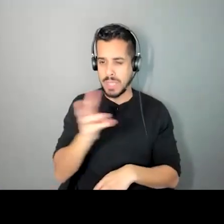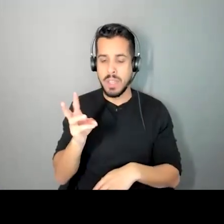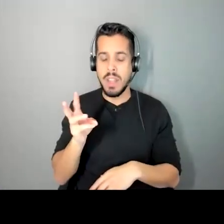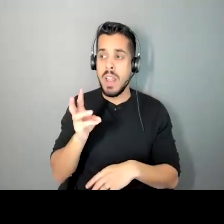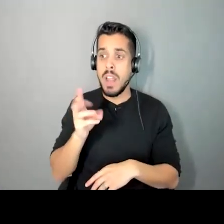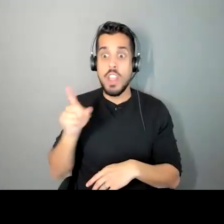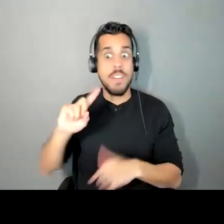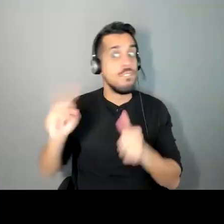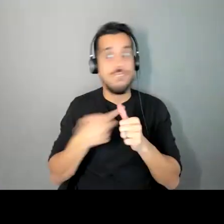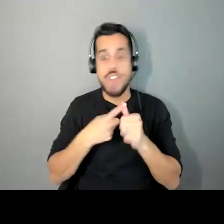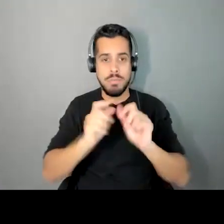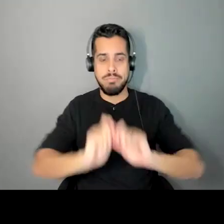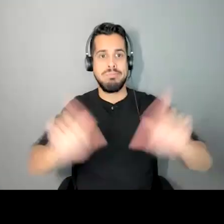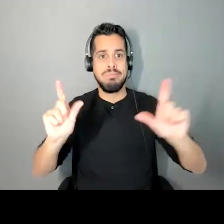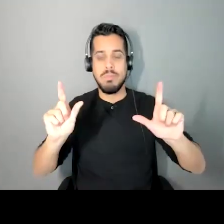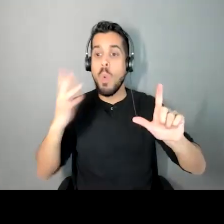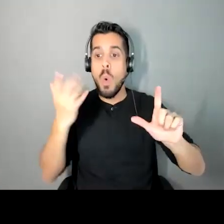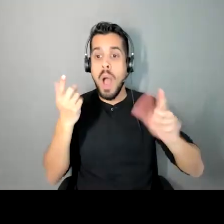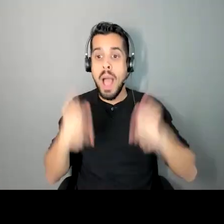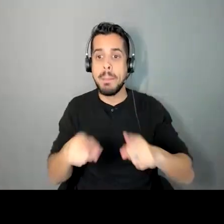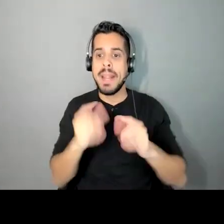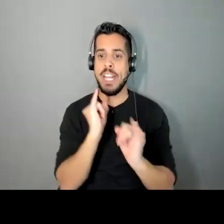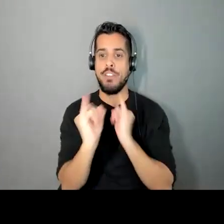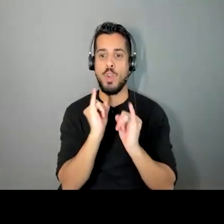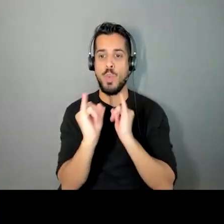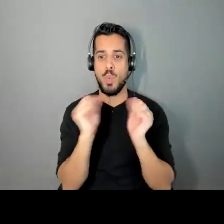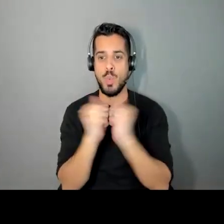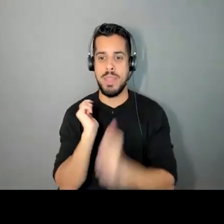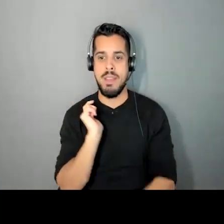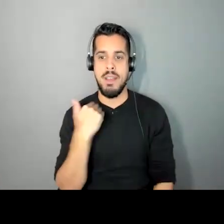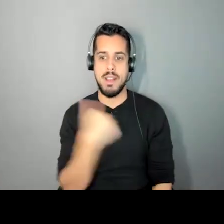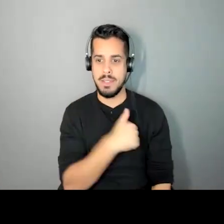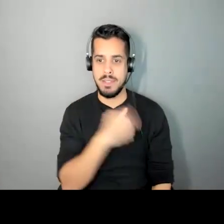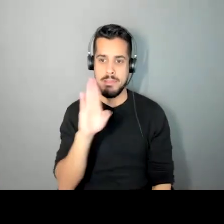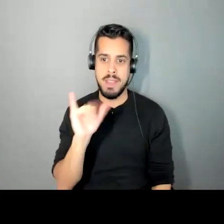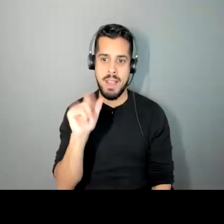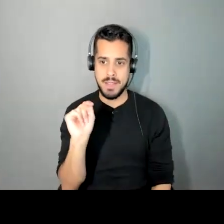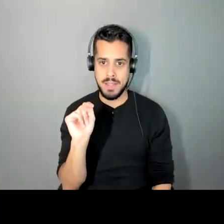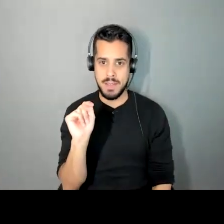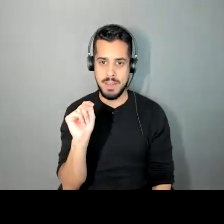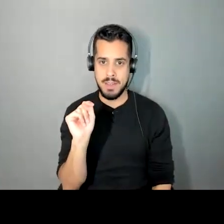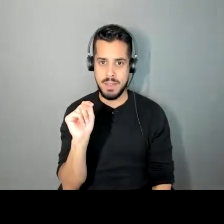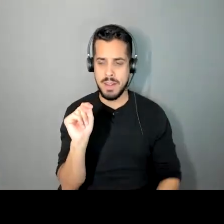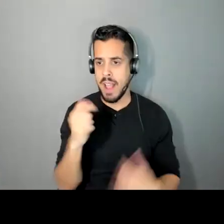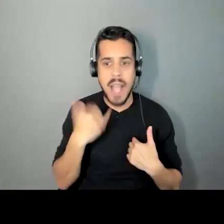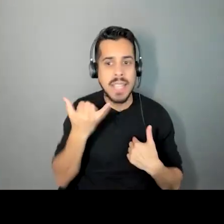an initial interview with, uh... with us here at BIT. And I still, uh... conduct probably